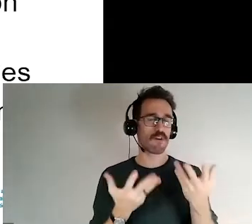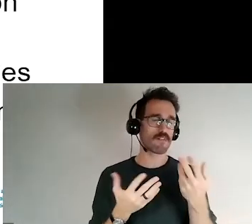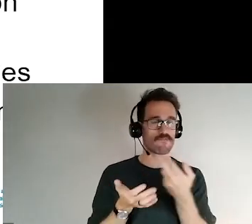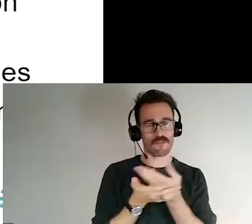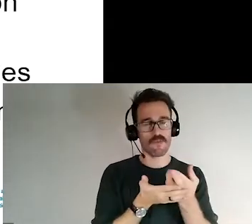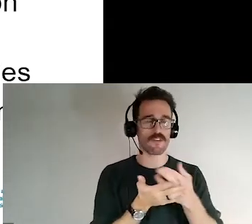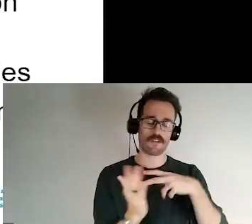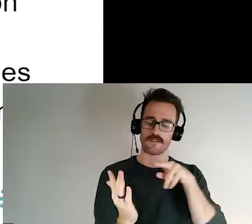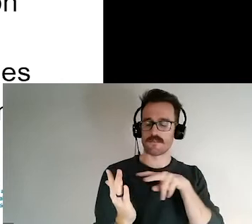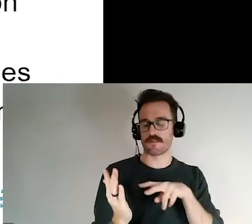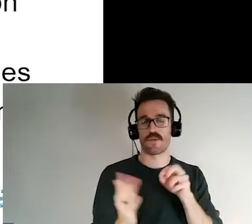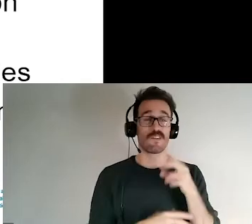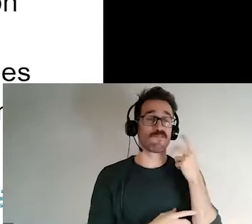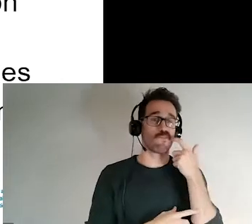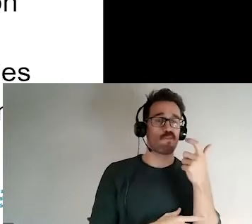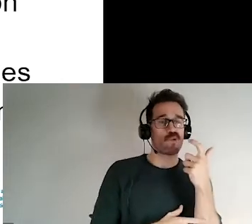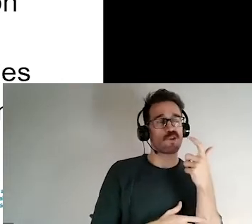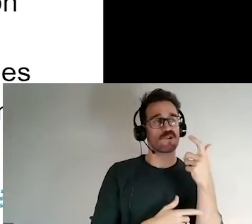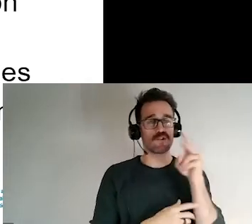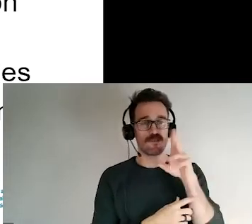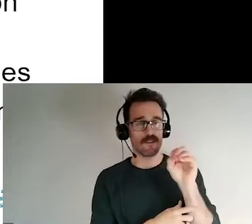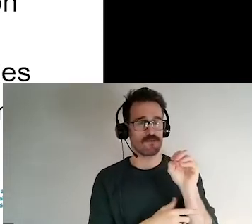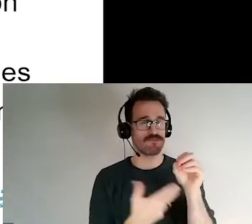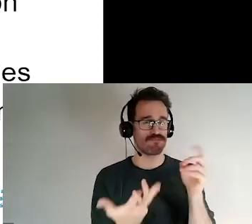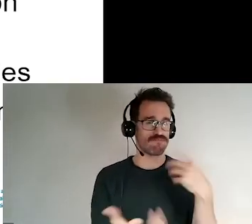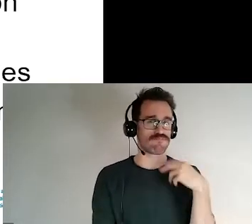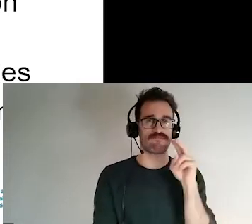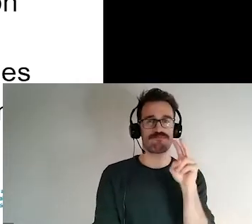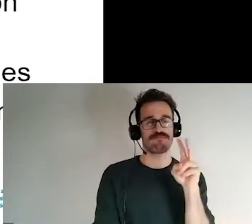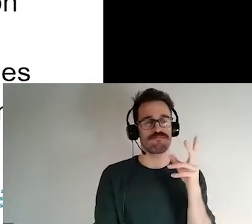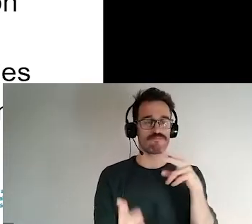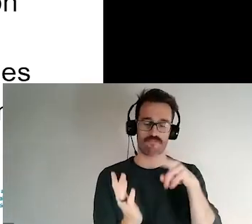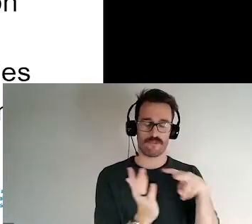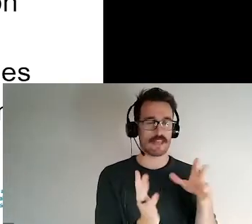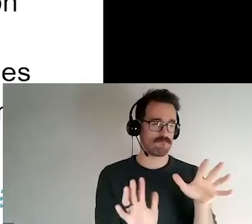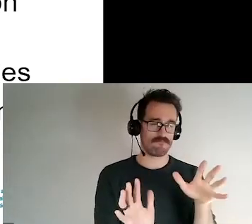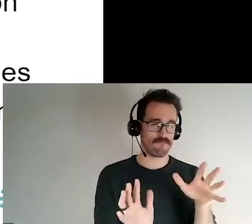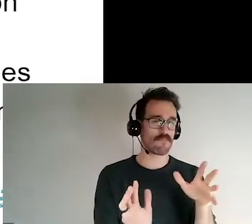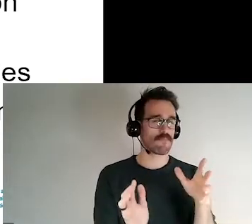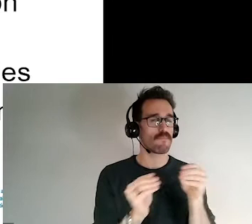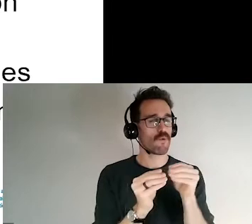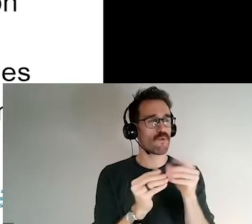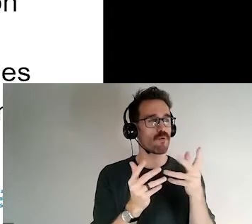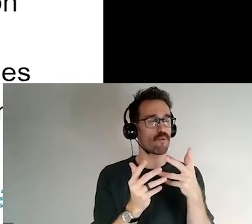watch or look at, read, but something that's really much more interactive and personalized